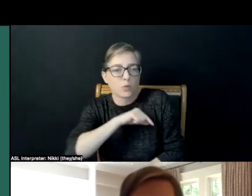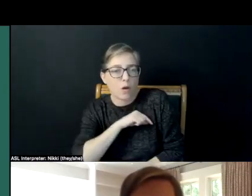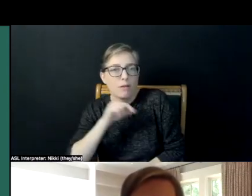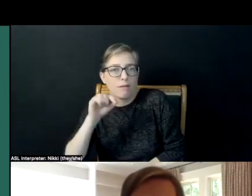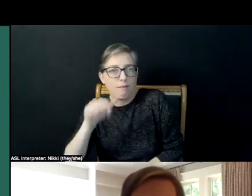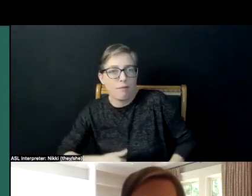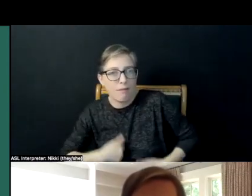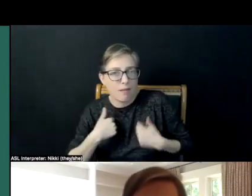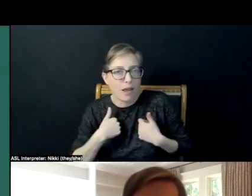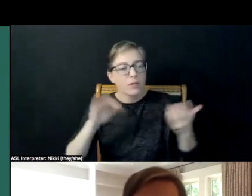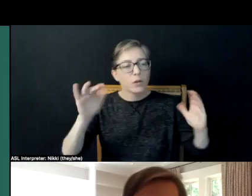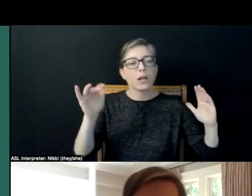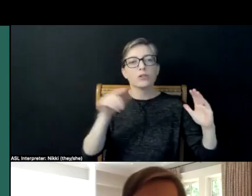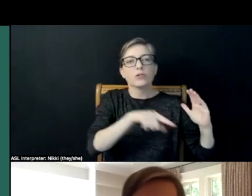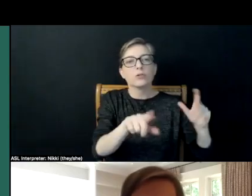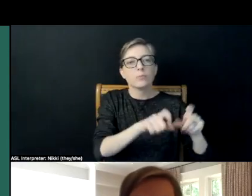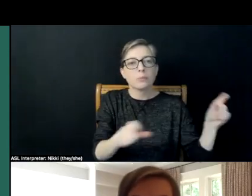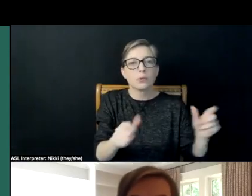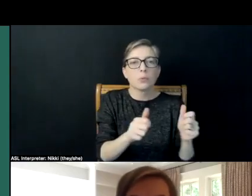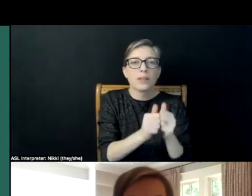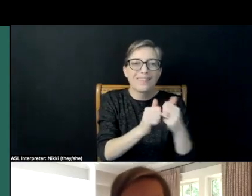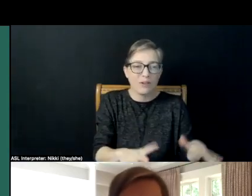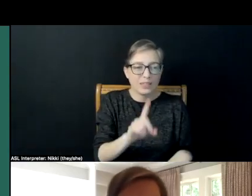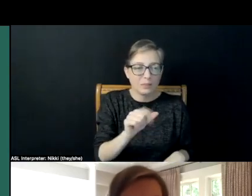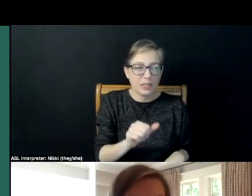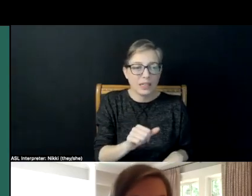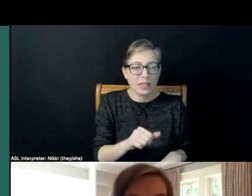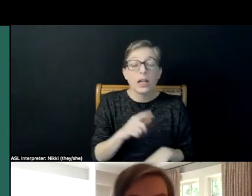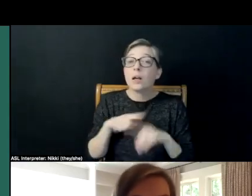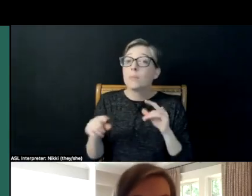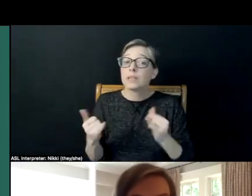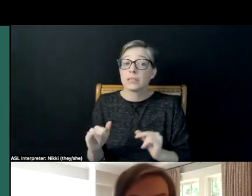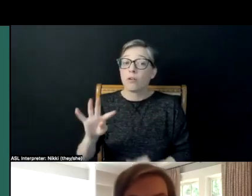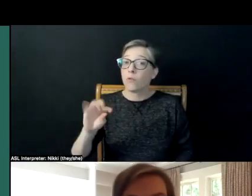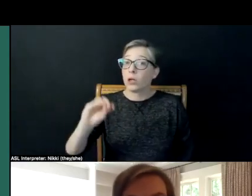Despite that, 40% felt that they were still capable of providing the same level of care.